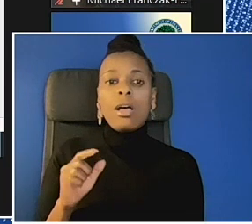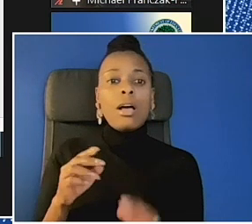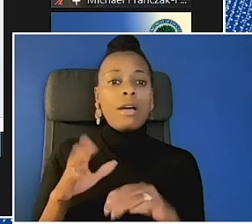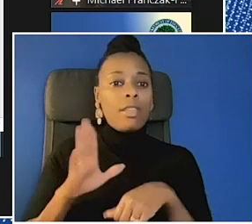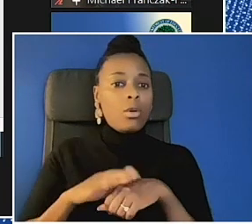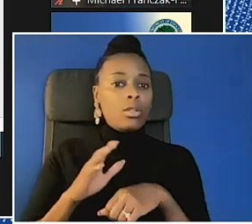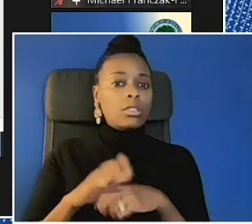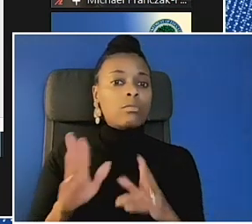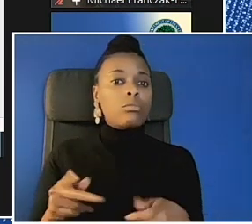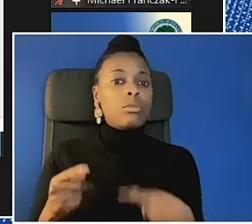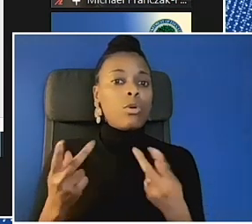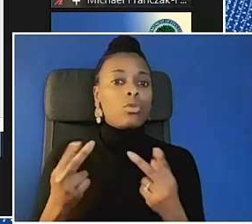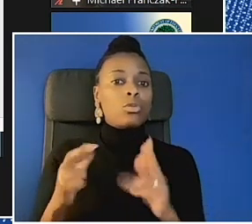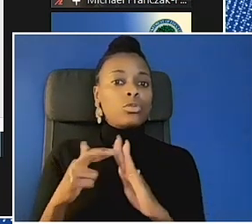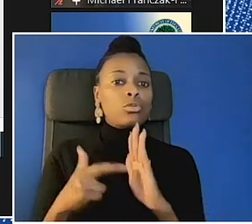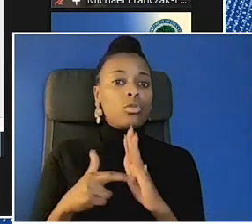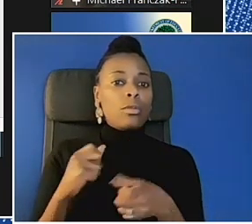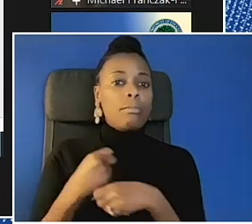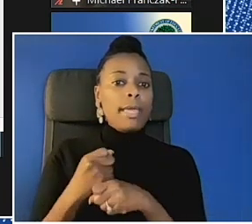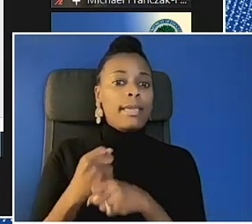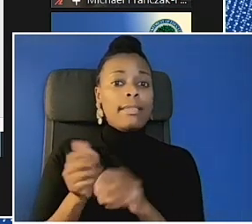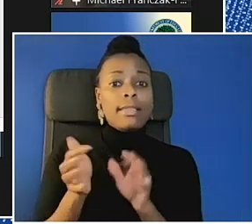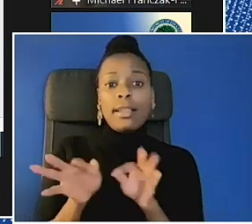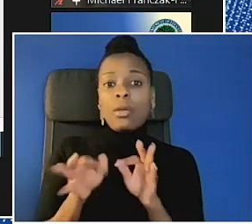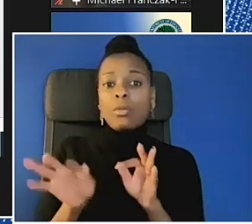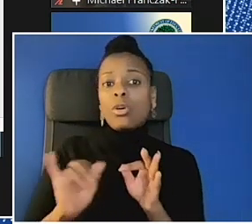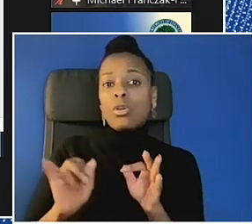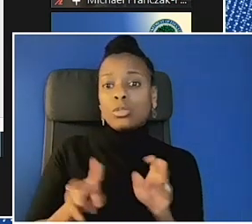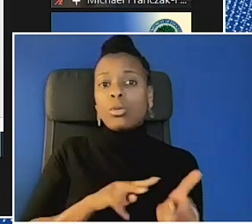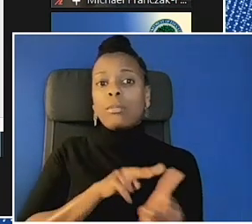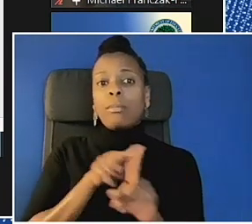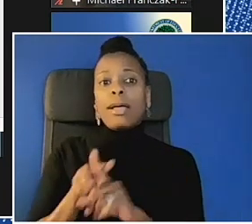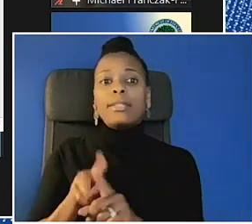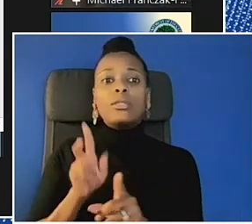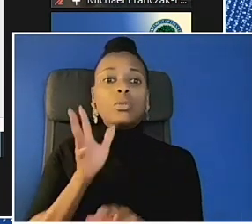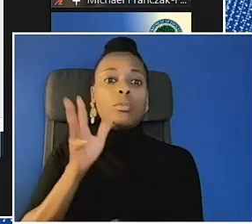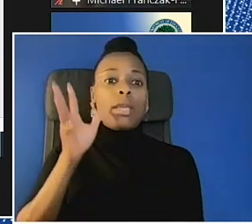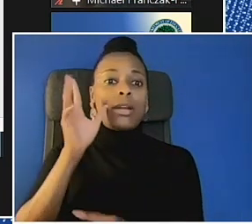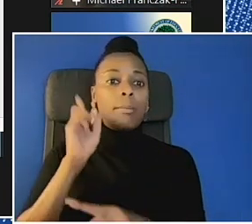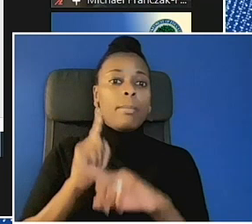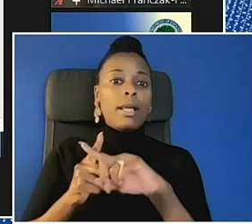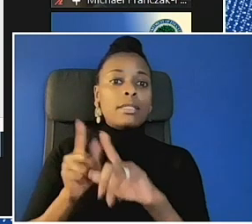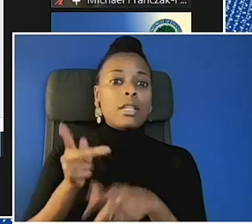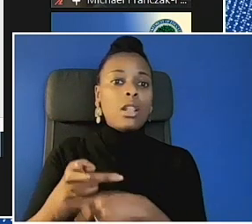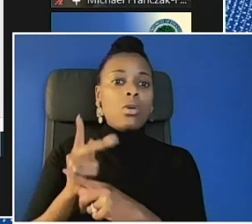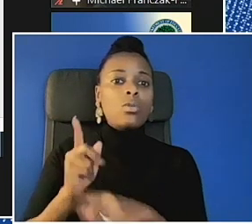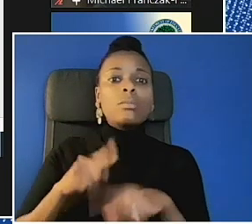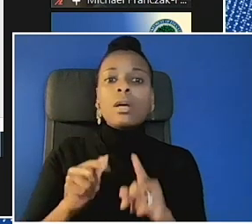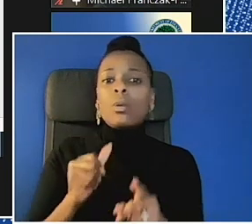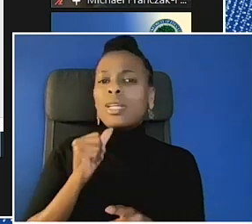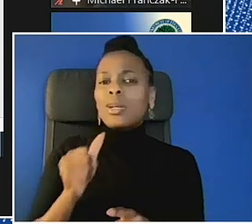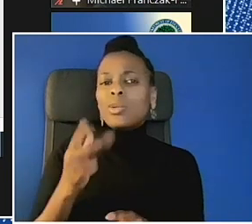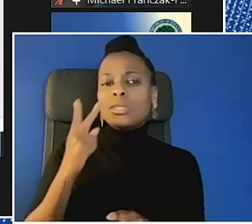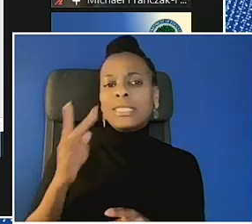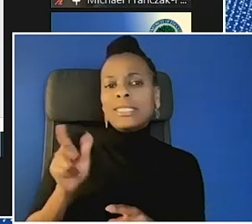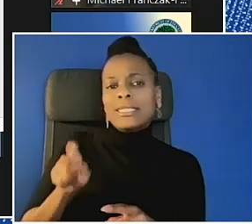that this language also applies to Parent PLUS Loans, but we do not feel the need to include this in the regulatory text.